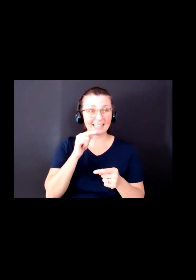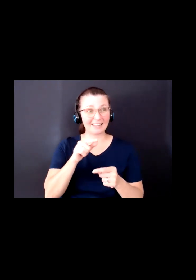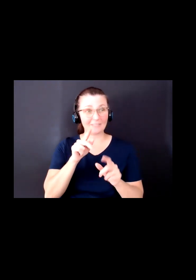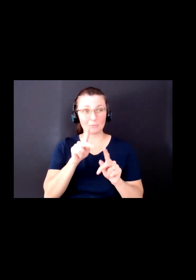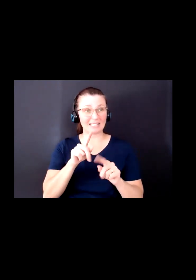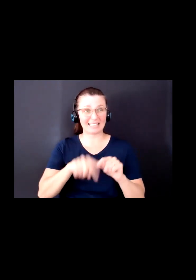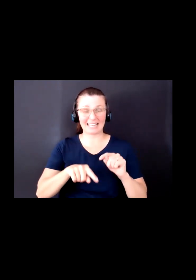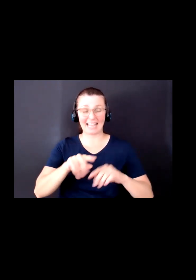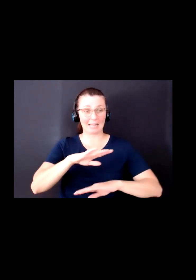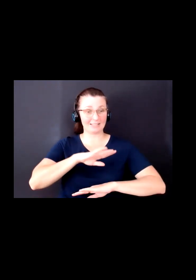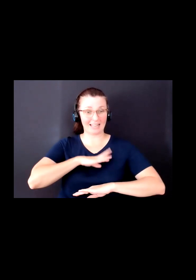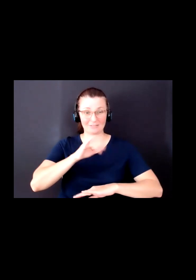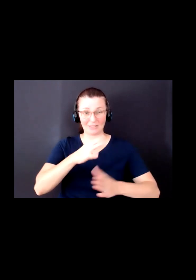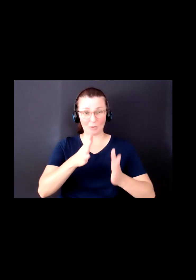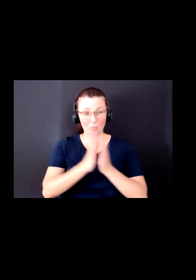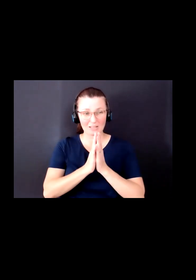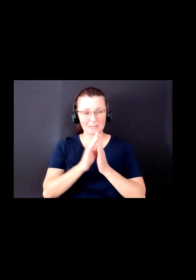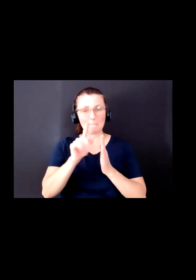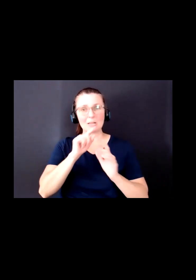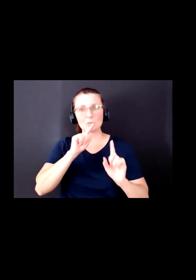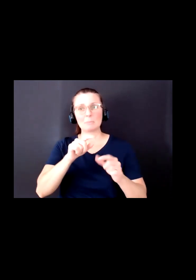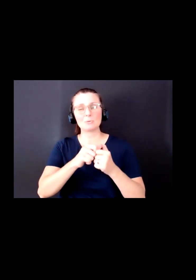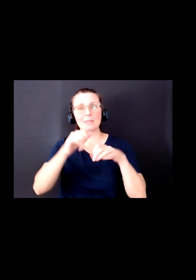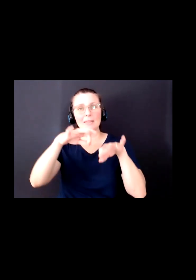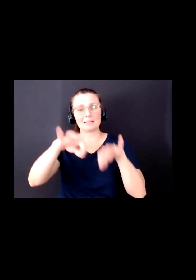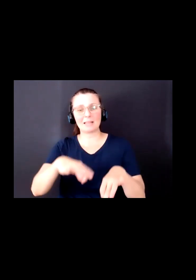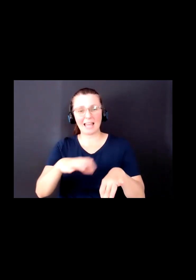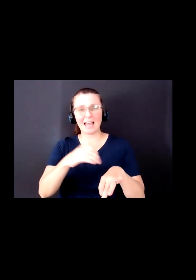explanation and offer an alternative that will meet the needs of the